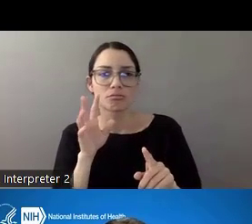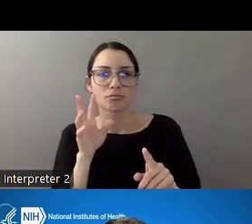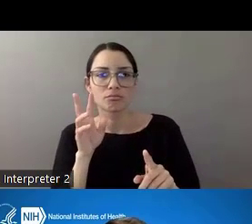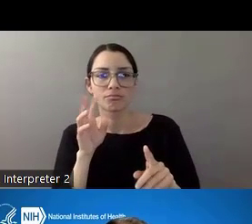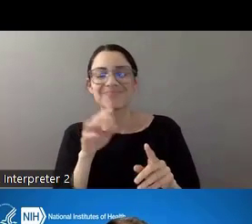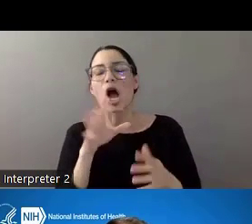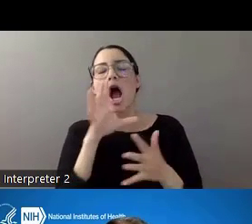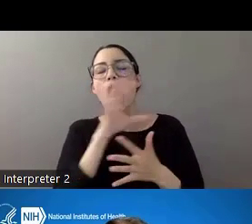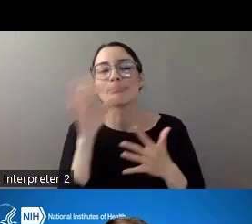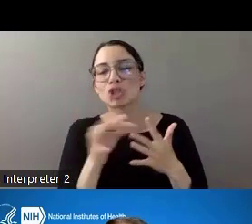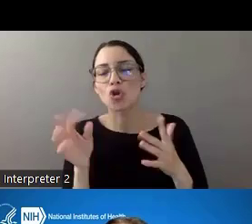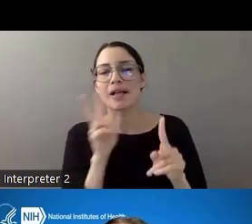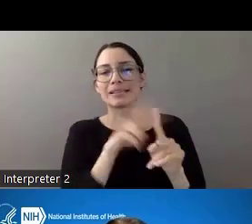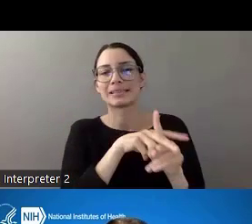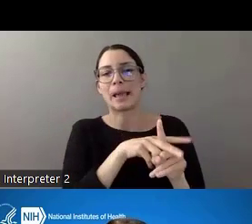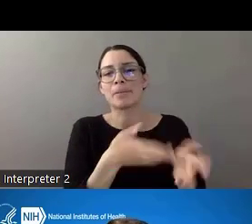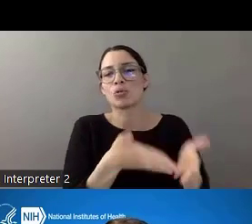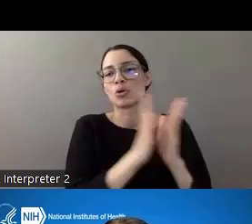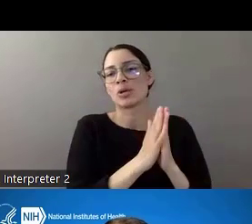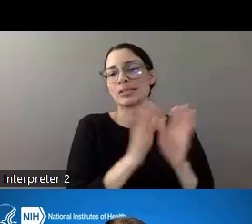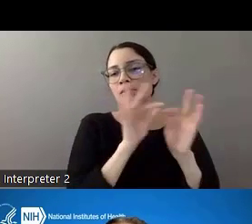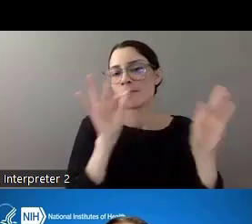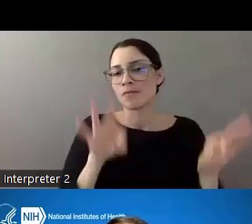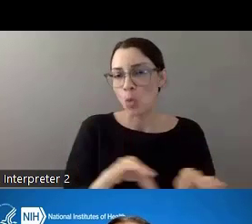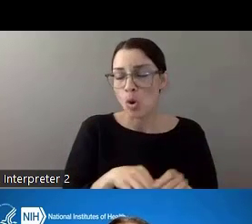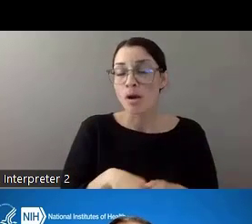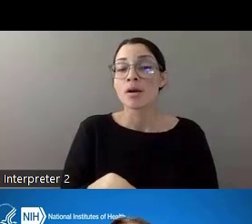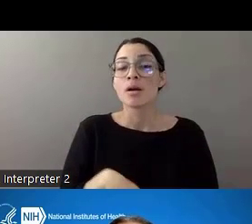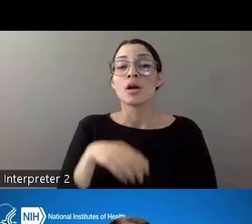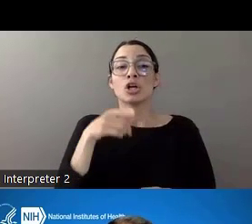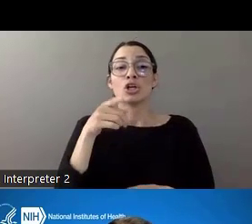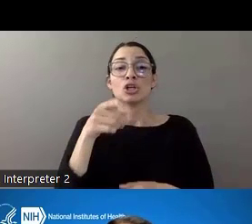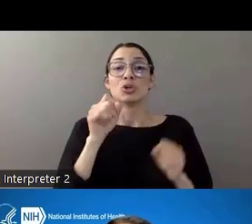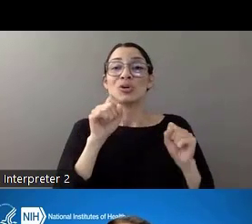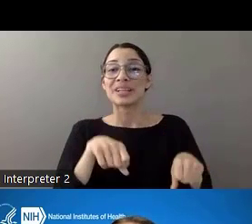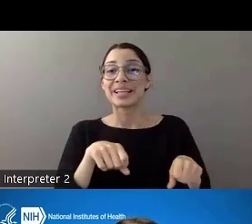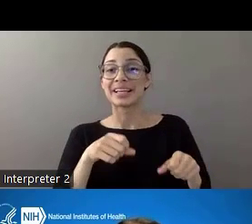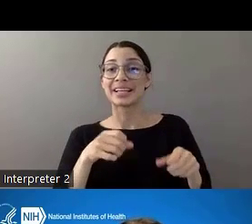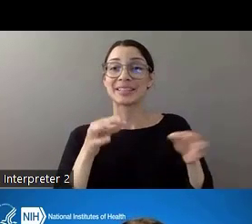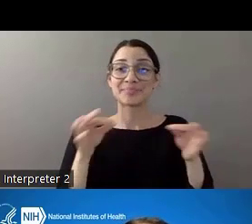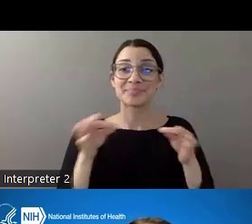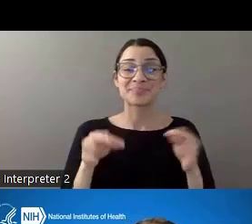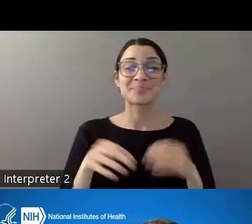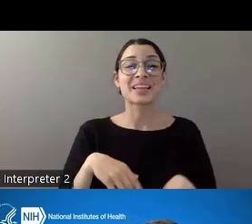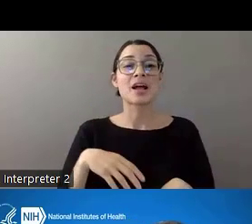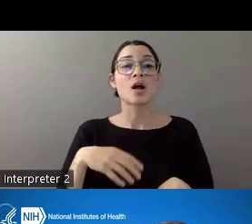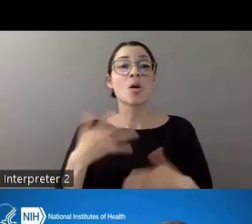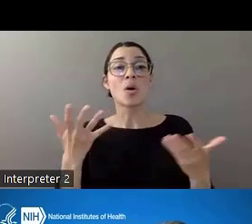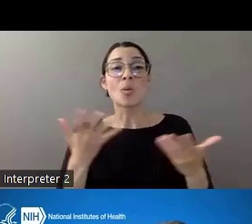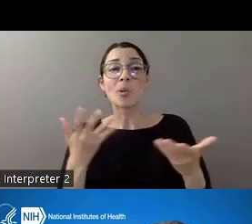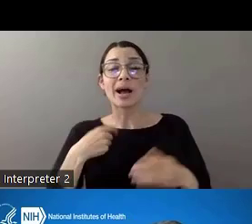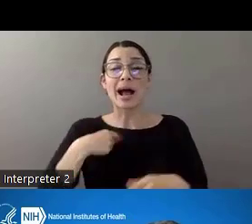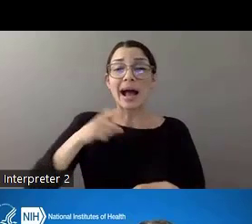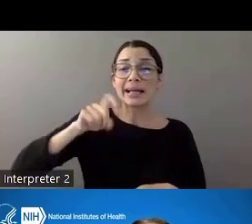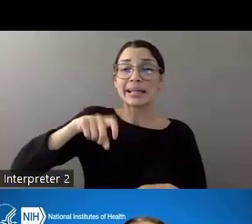form allows you to do is say "These ... This is the kind of scientific expertise I need in order for my application